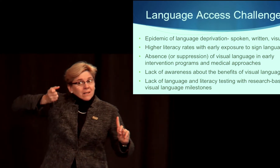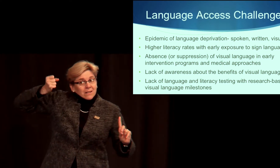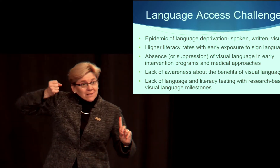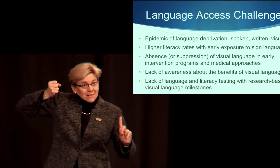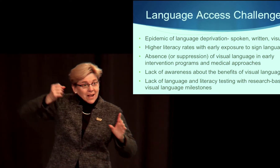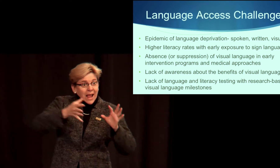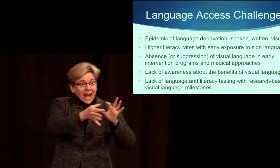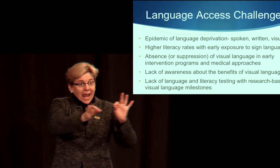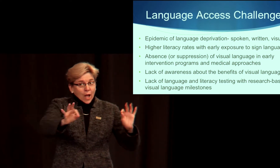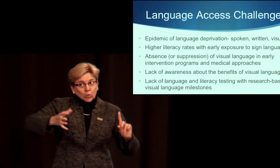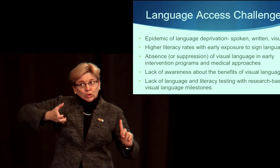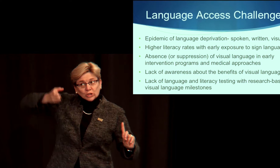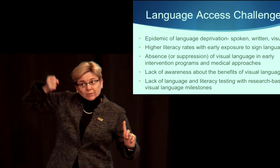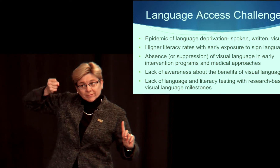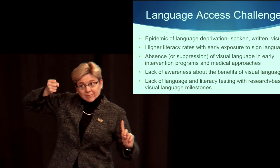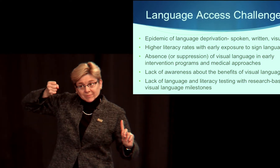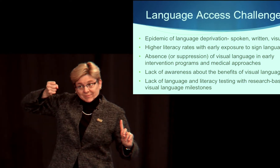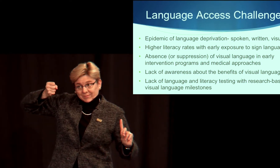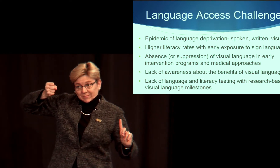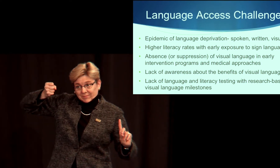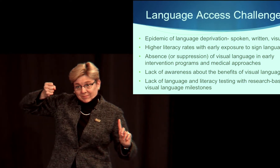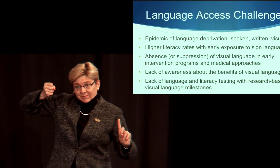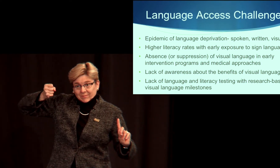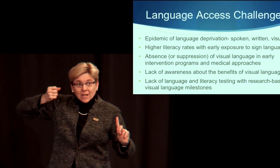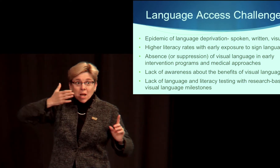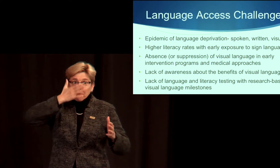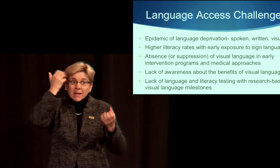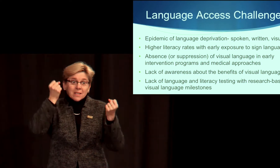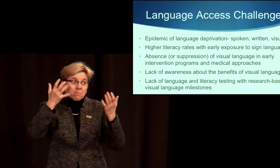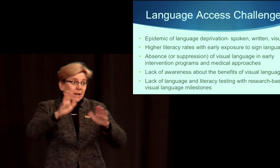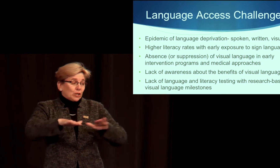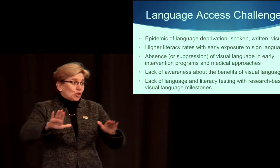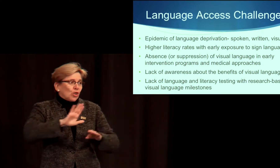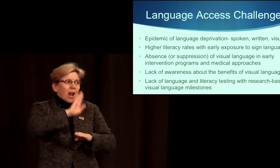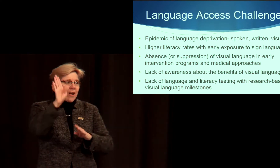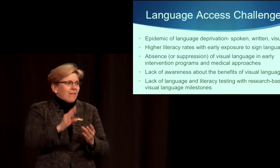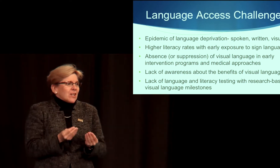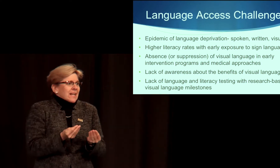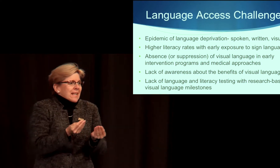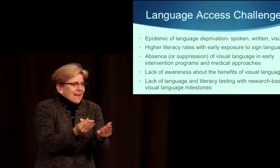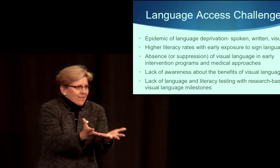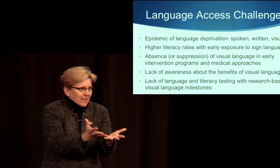because it's more the idea of language retention or holding language back from exposure